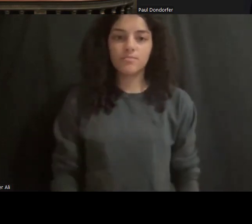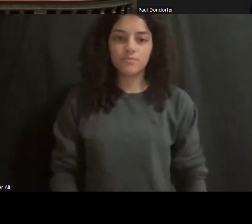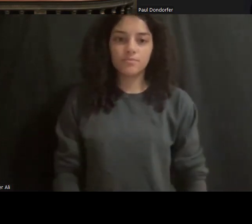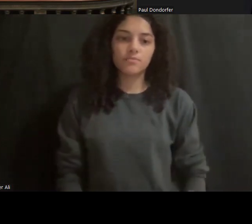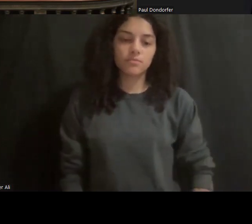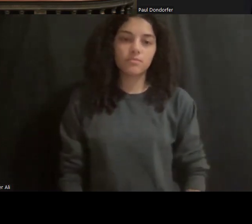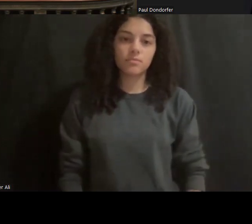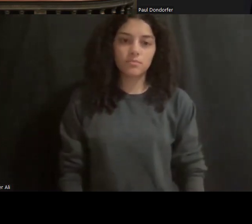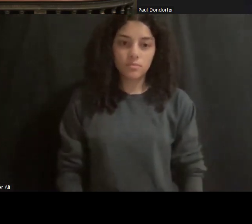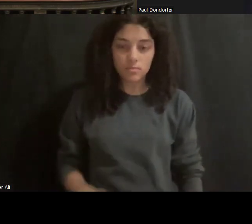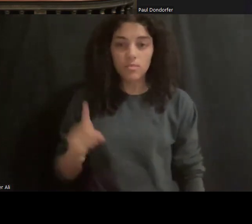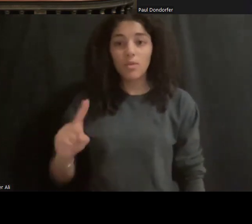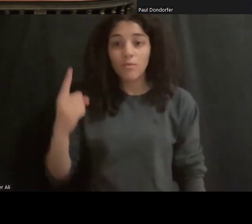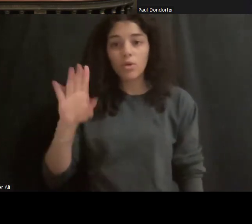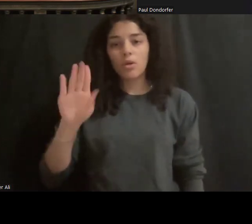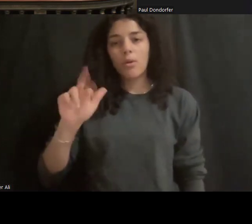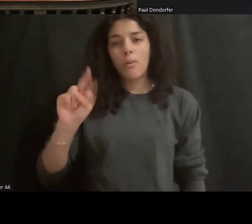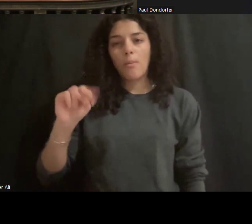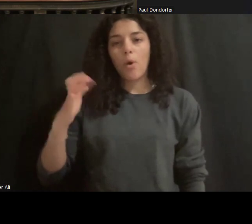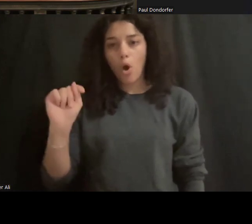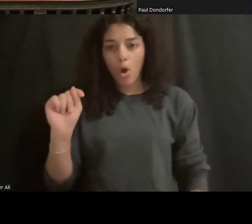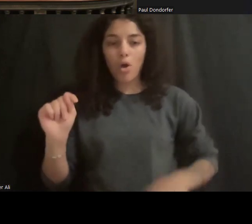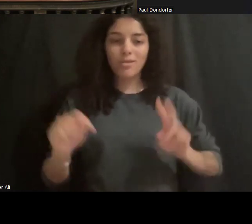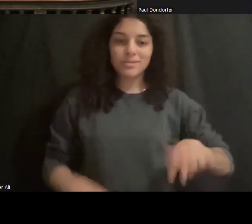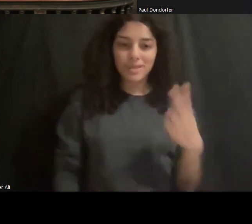Moved by Legislator Barnhart seconded by Legislator Baines and Mafui Is there